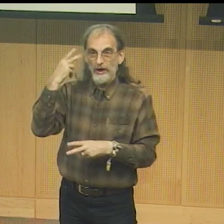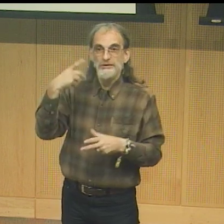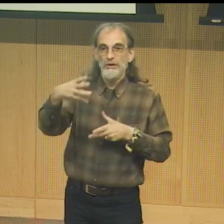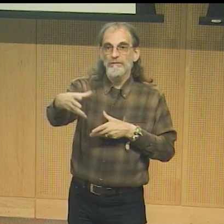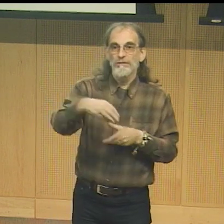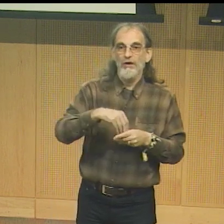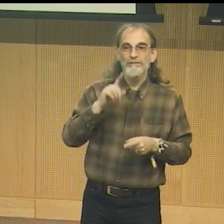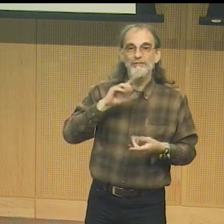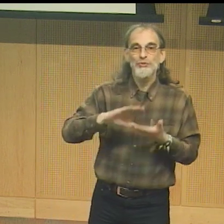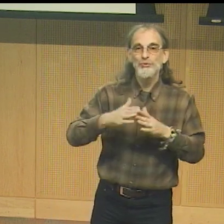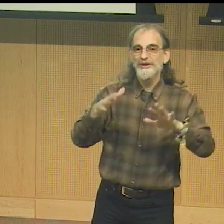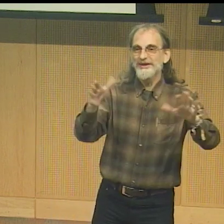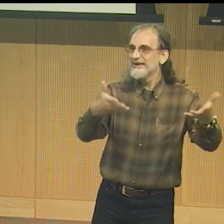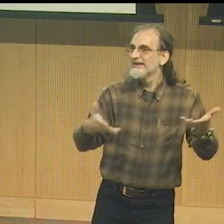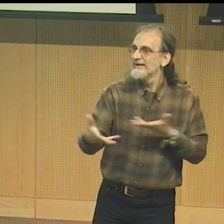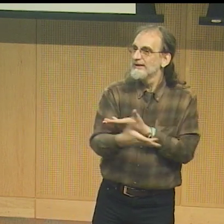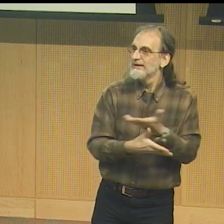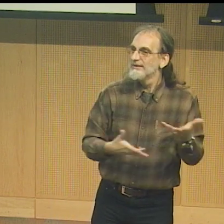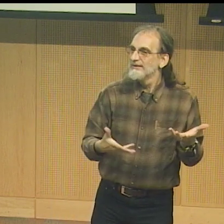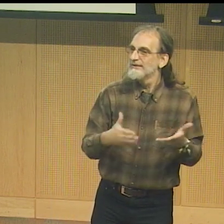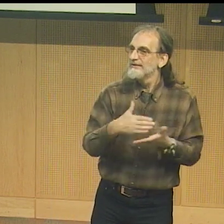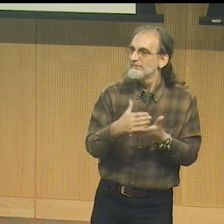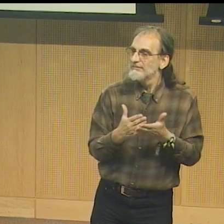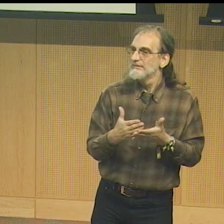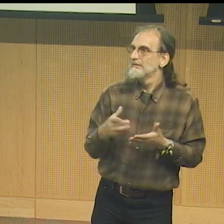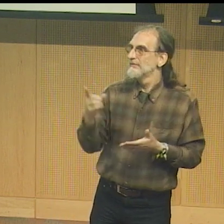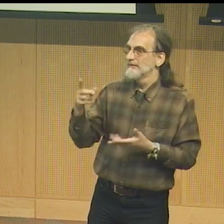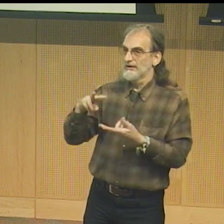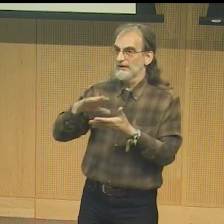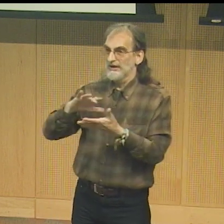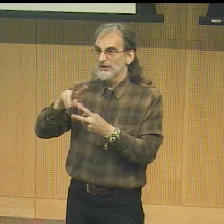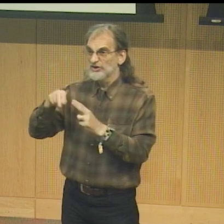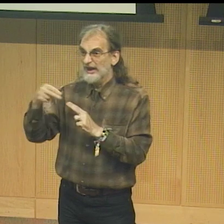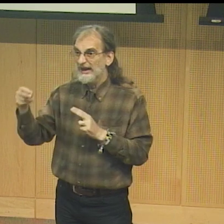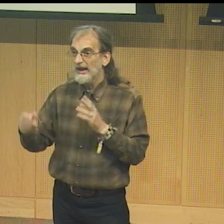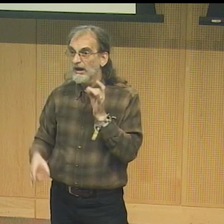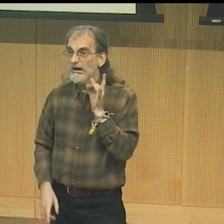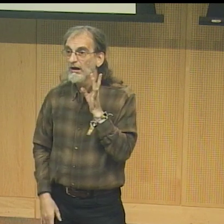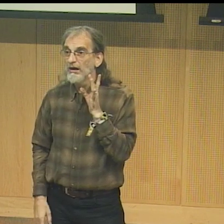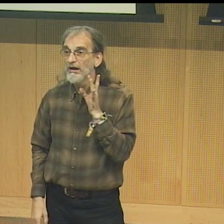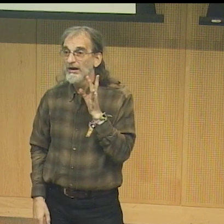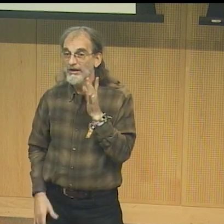Eugenics has become much worse because it's part of the society now and people are just accepting the idea